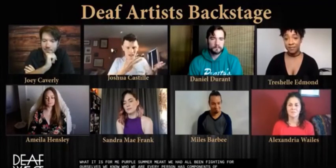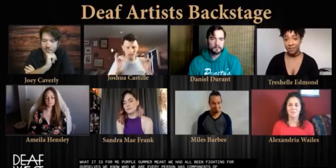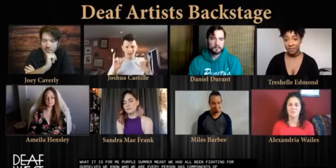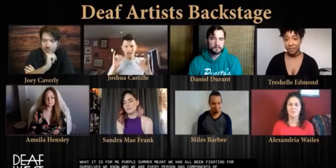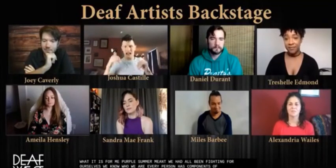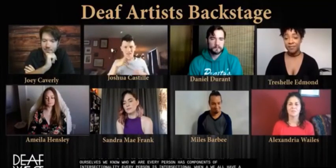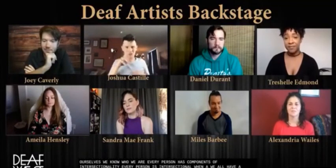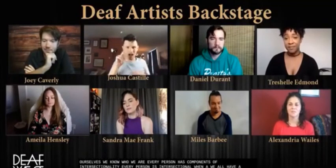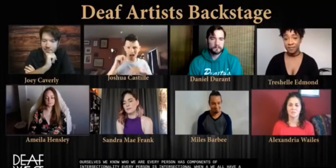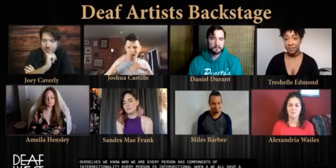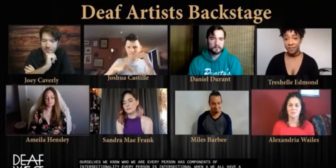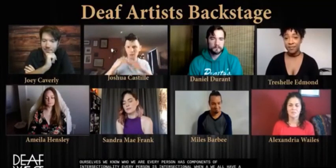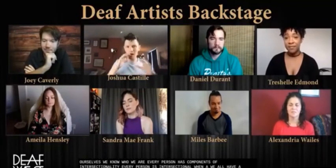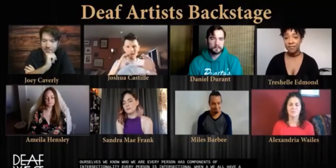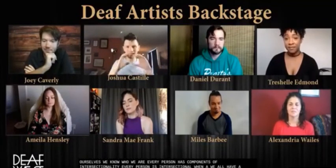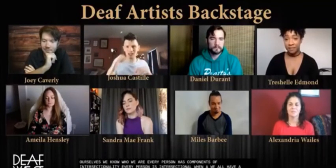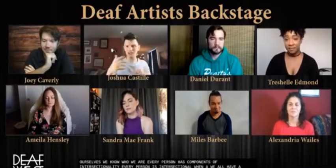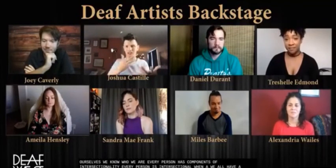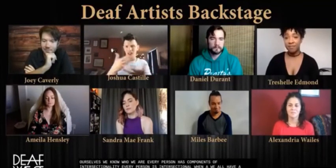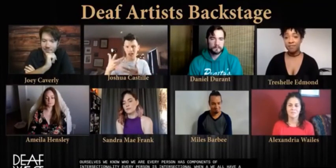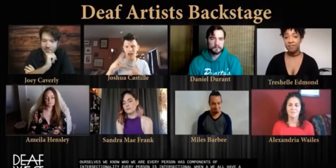its self-exploration and connecting with other individuals.